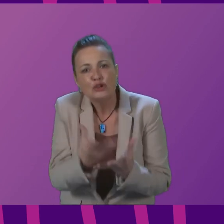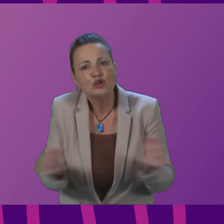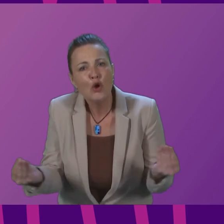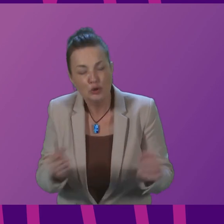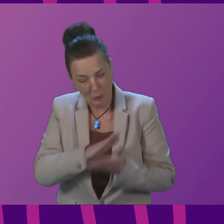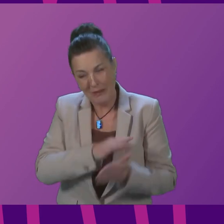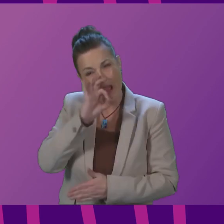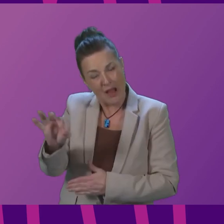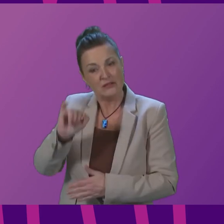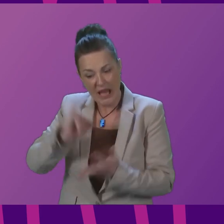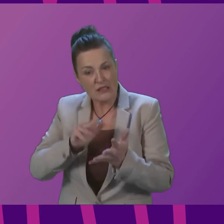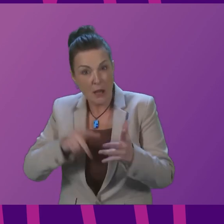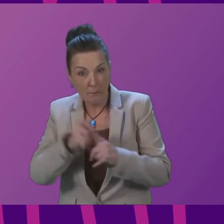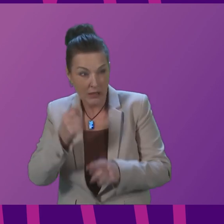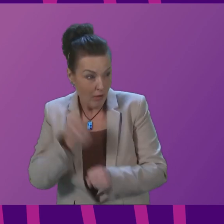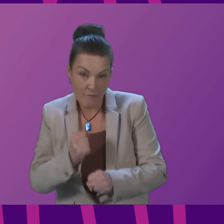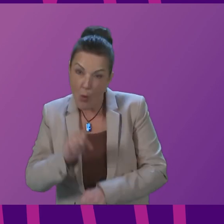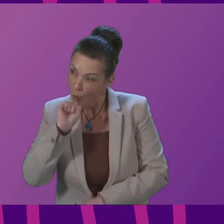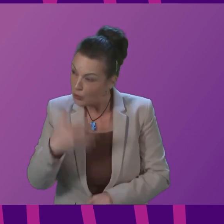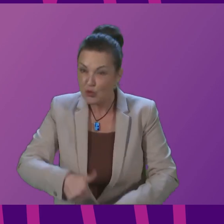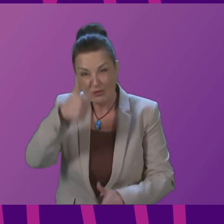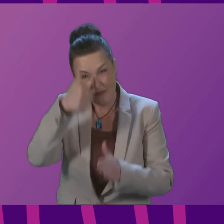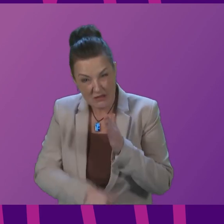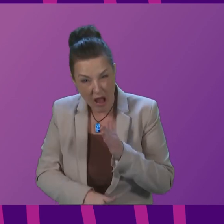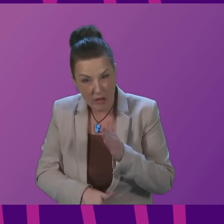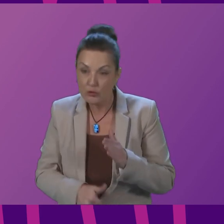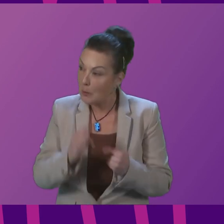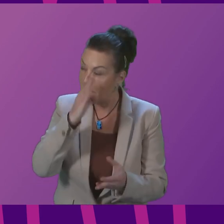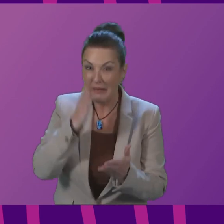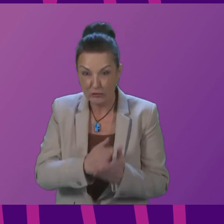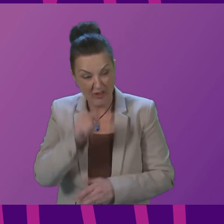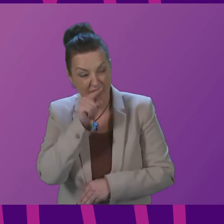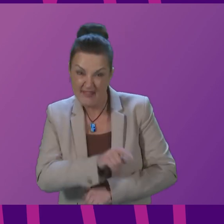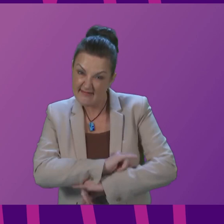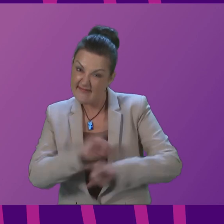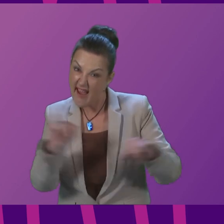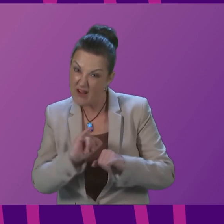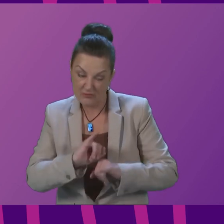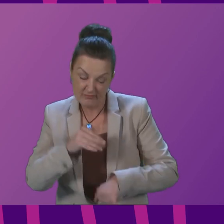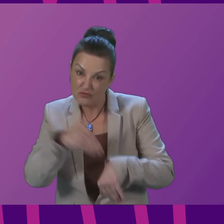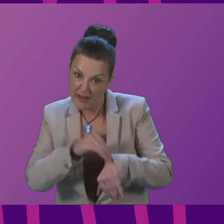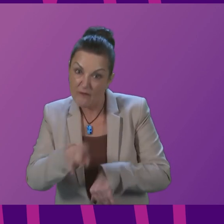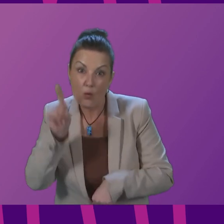her Government will start to take this dangerous and predatory crime seriously? We do take it seriously.